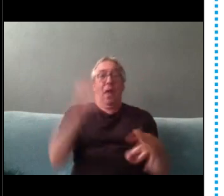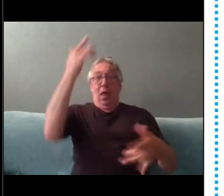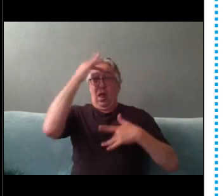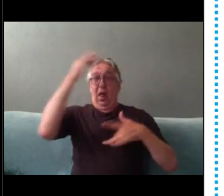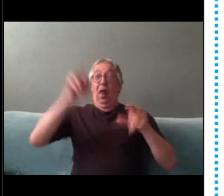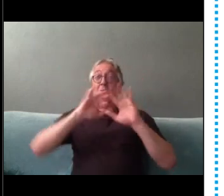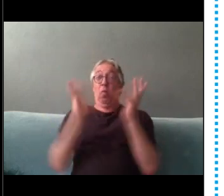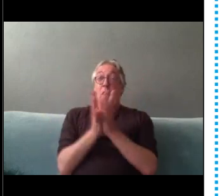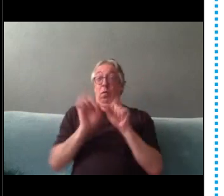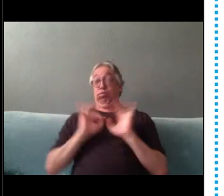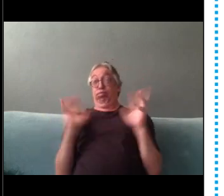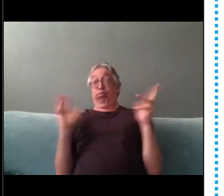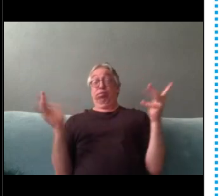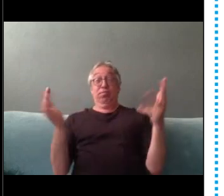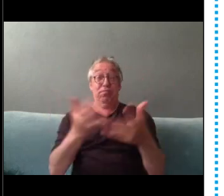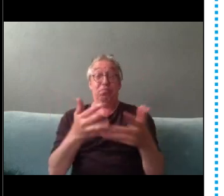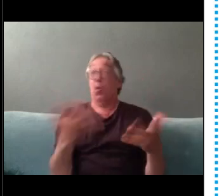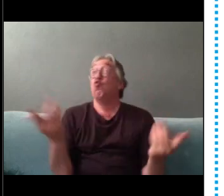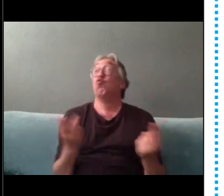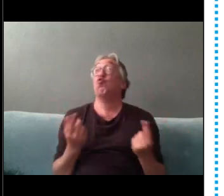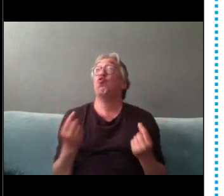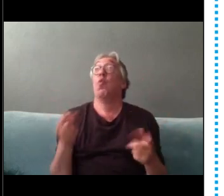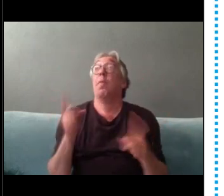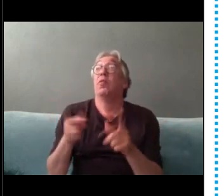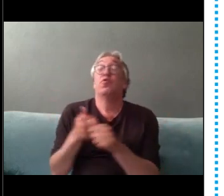They are technically in breach of the regulation right now.